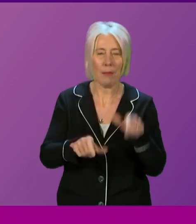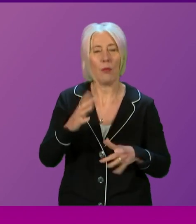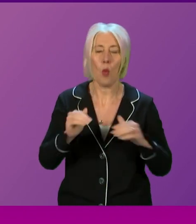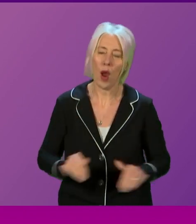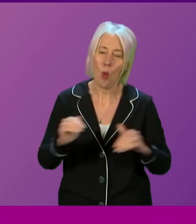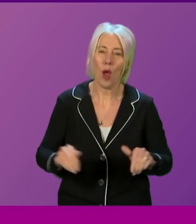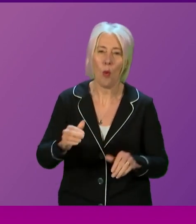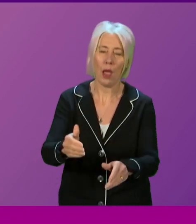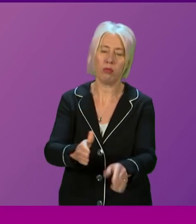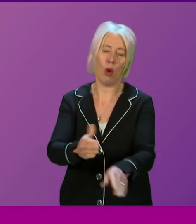That should be welcomed.